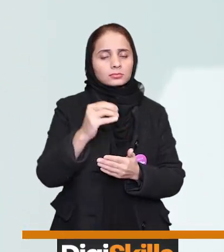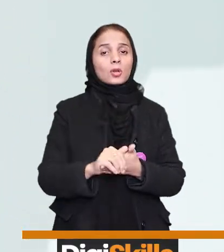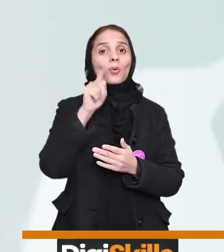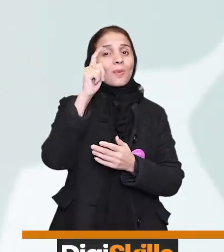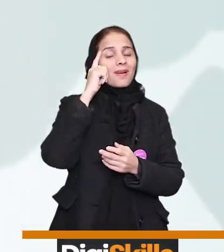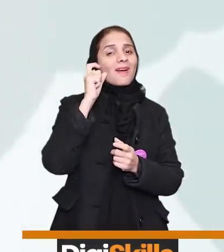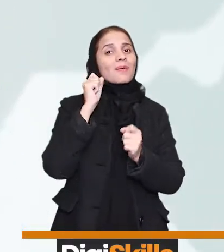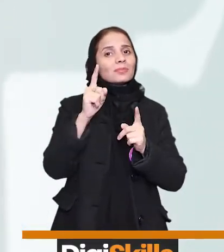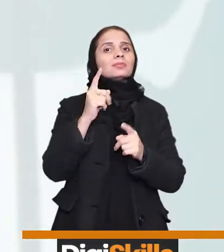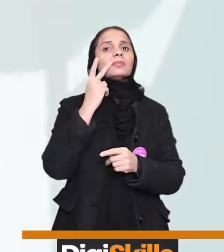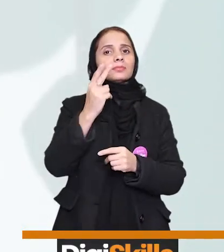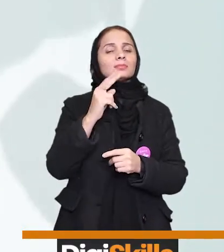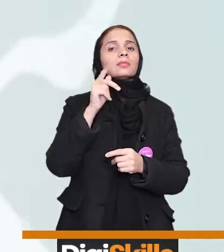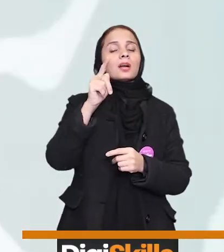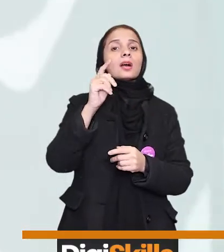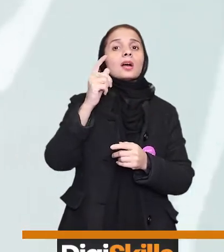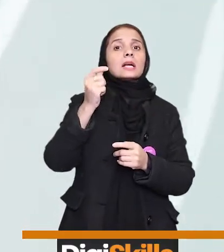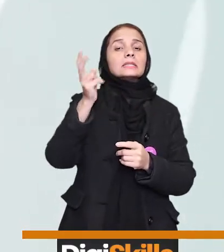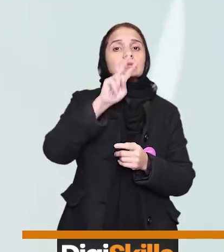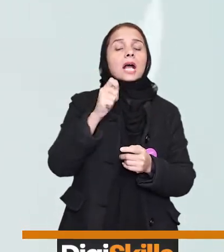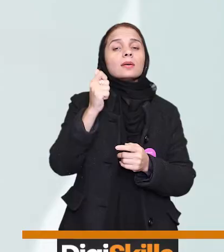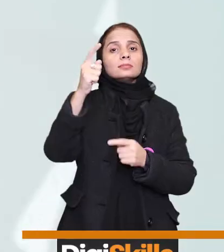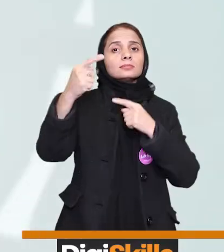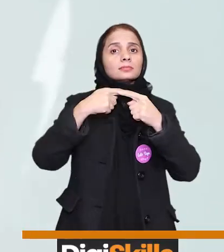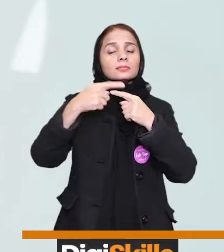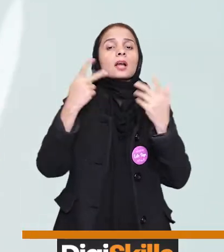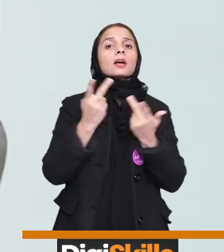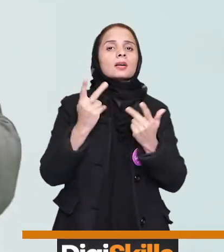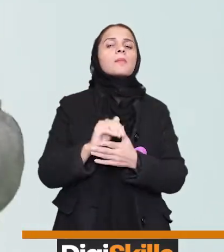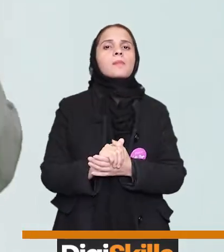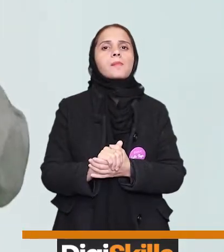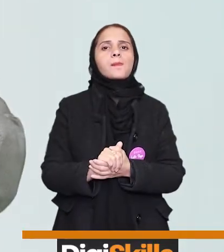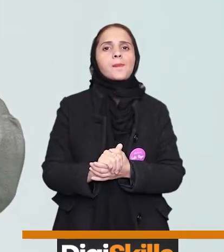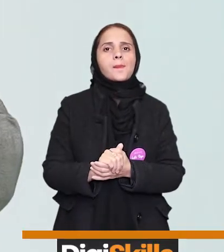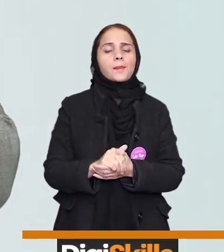But you do find out what the price of your skill section is going on.